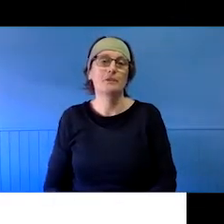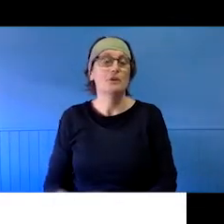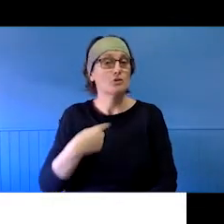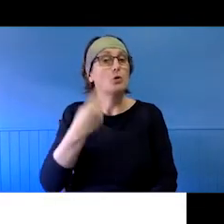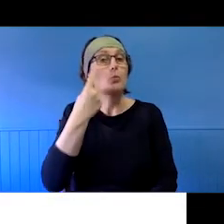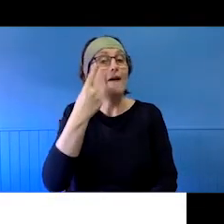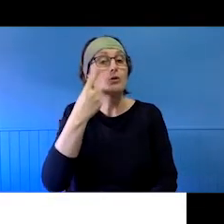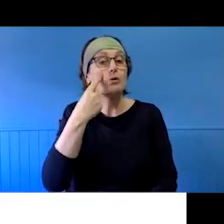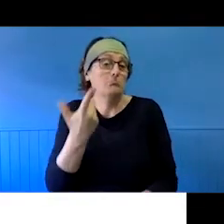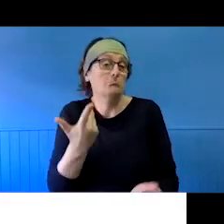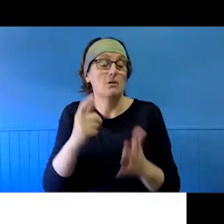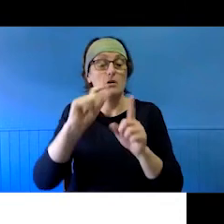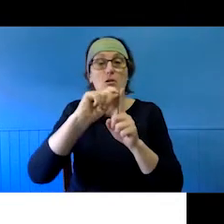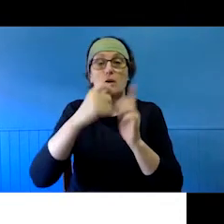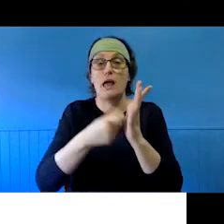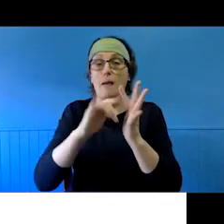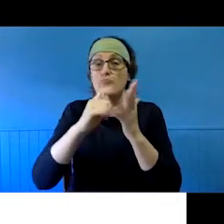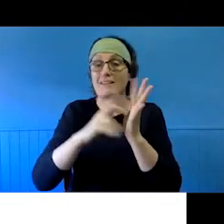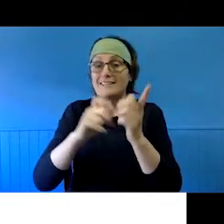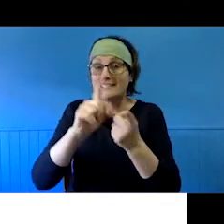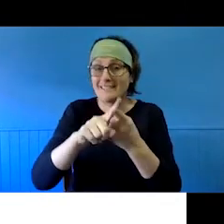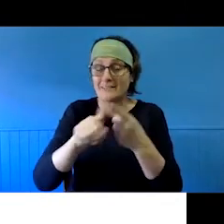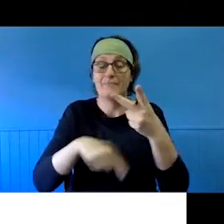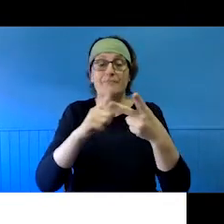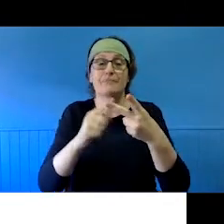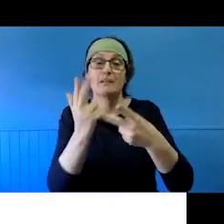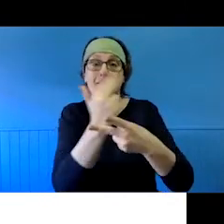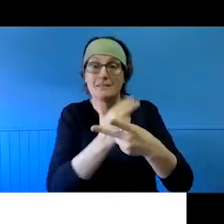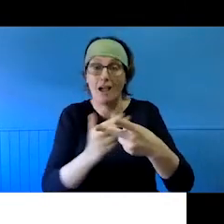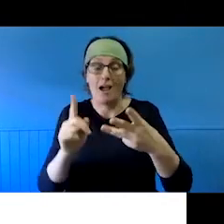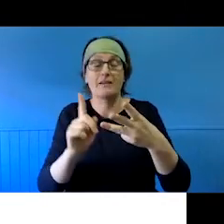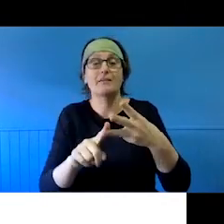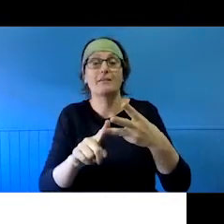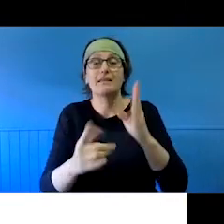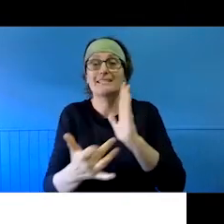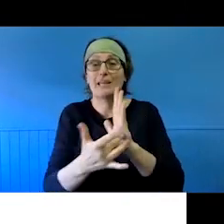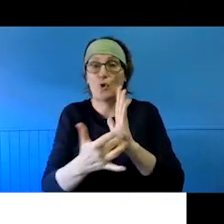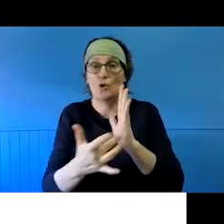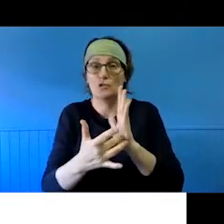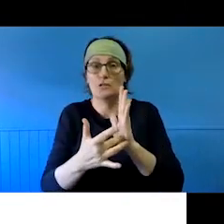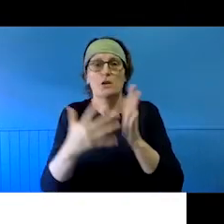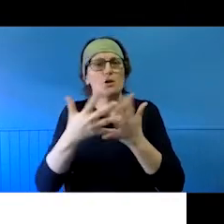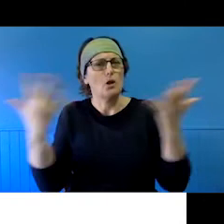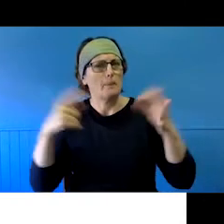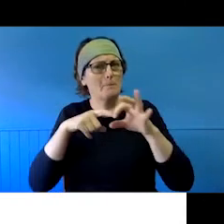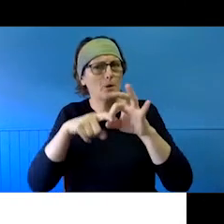those in presence, design and technology. The big question is: Why?